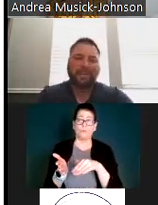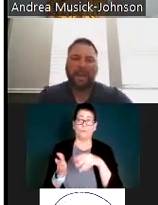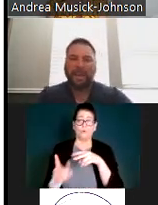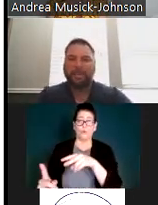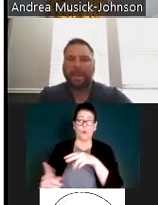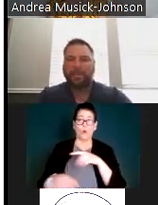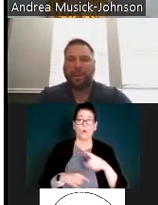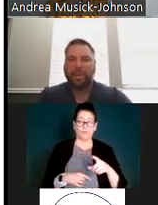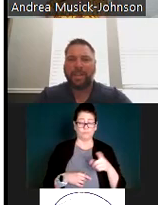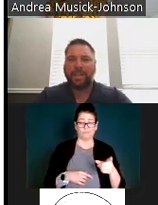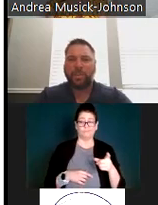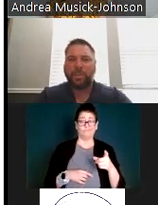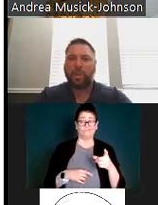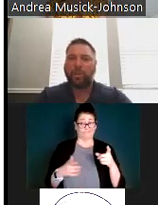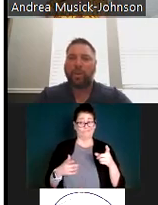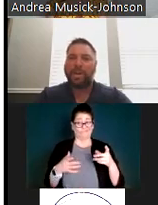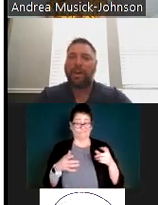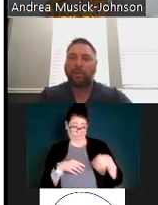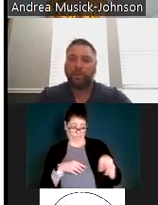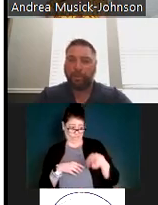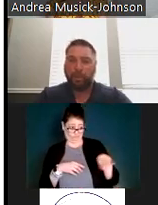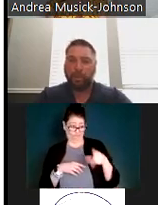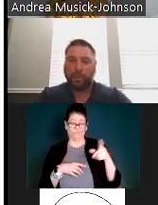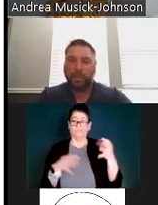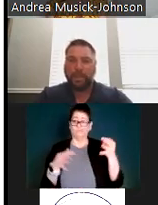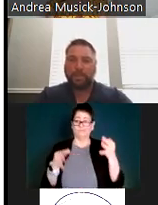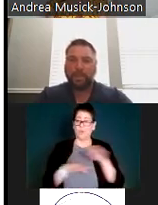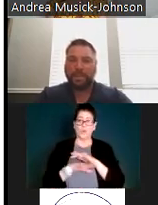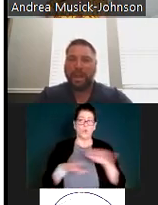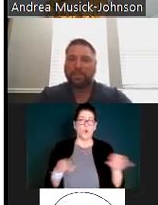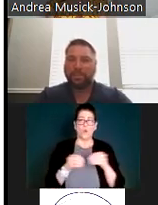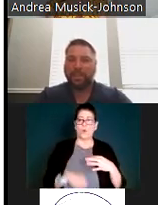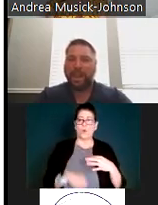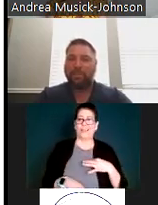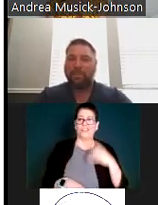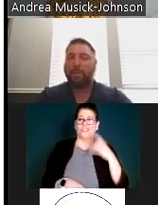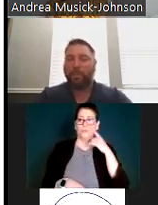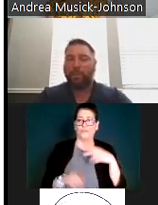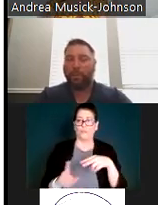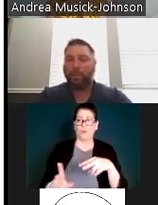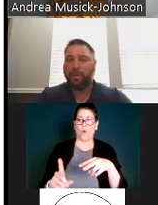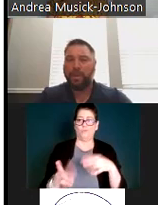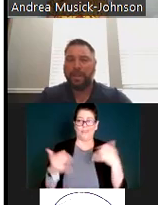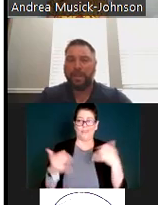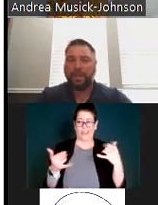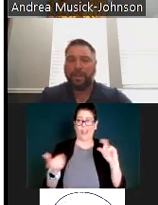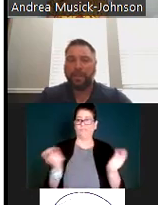last time, they determined that he was no longer going to be eligible for parole. So he is now serving life without parole, in the state of Kentucky.